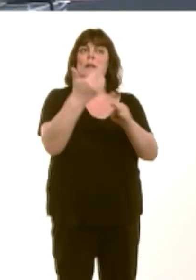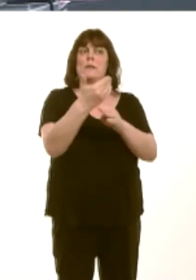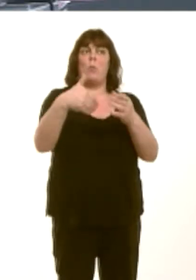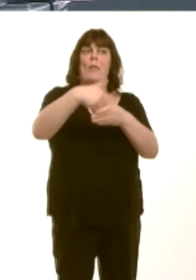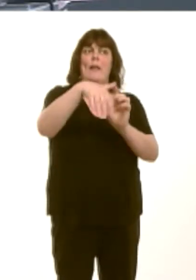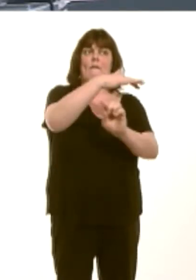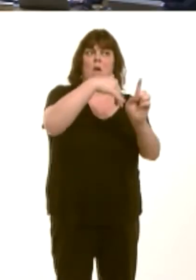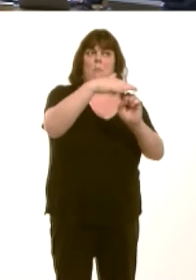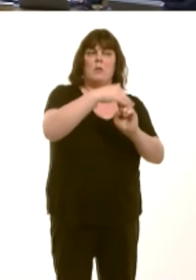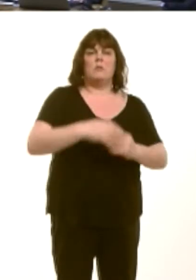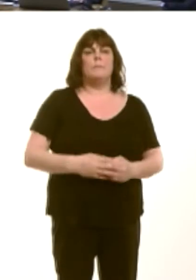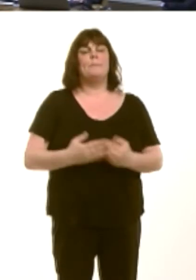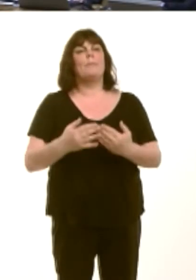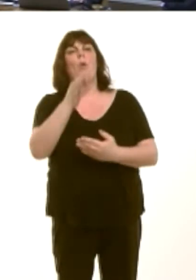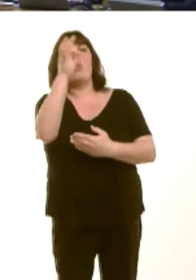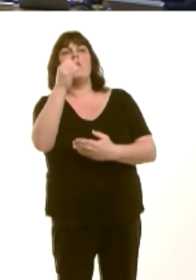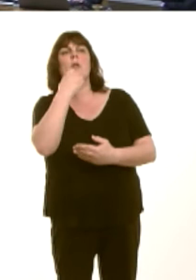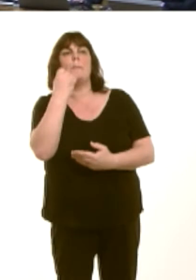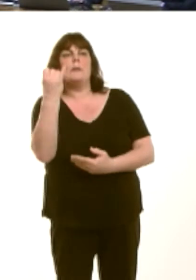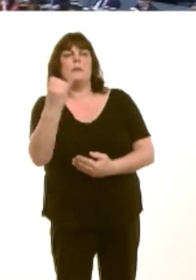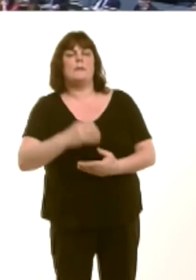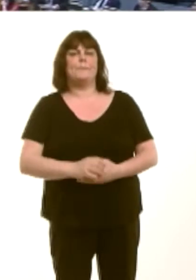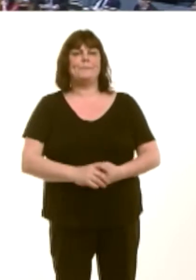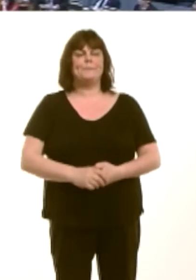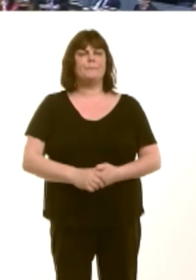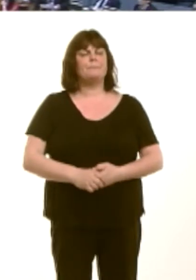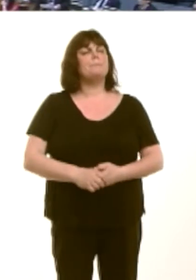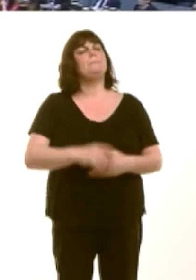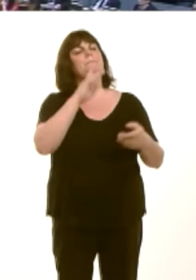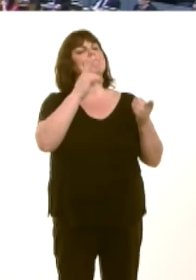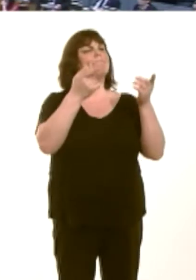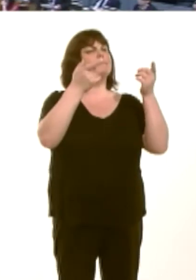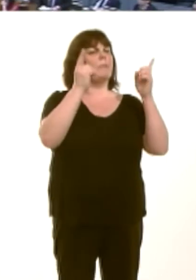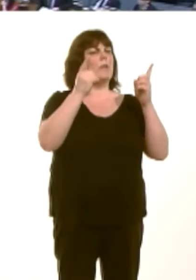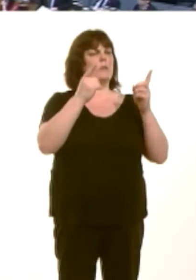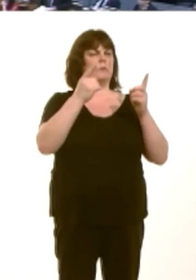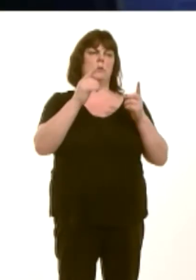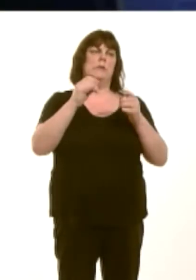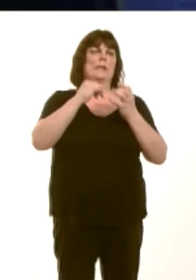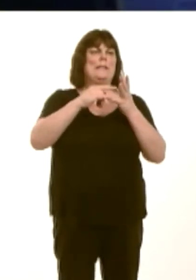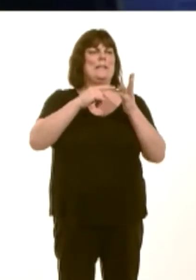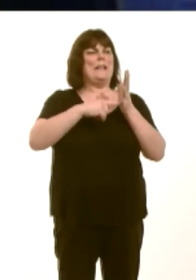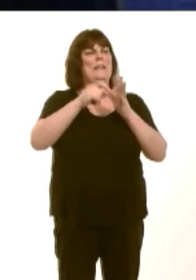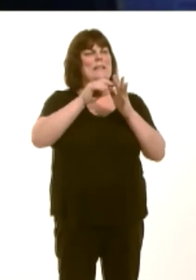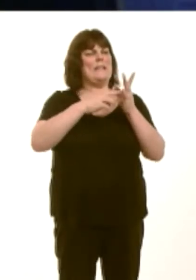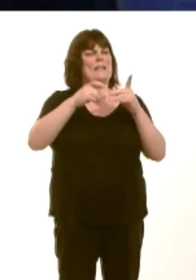Llyr Gruffydd: 6. Will the First Minister make a statement on the St David's Day announcement regarding devolving further powers to Wales?